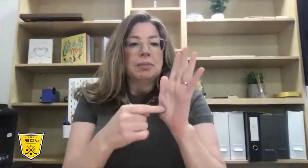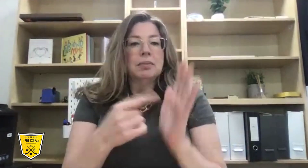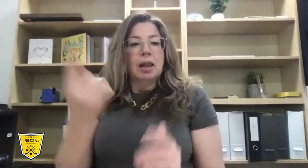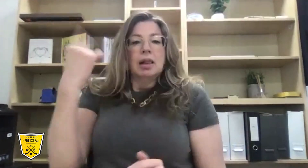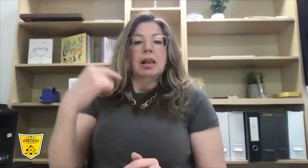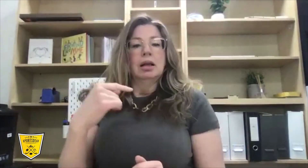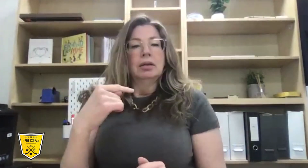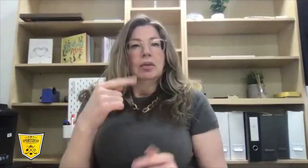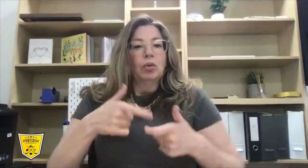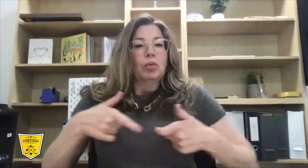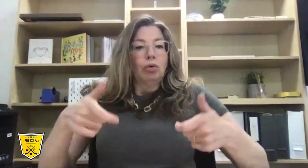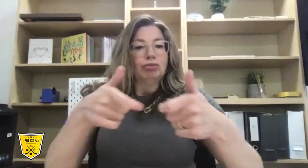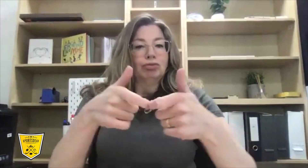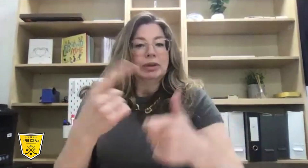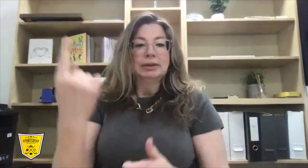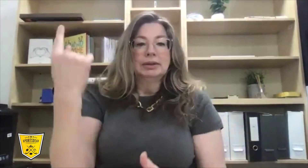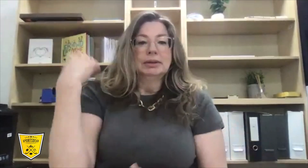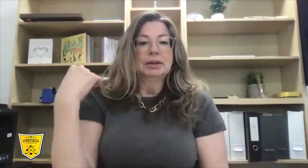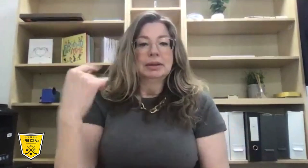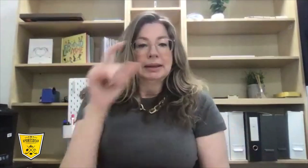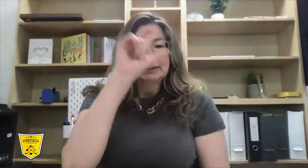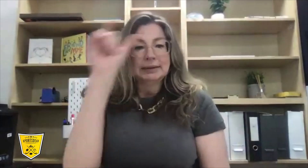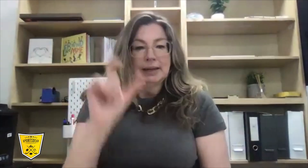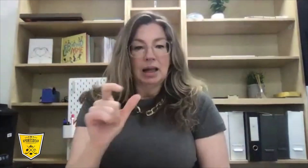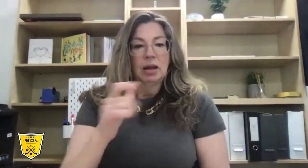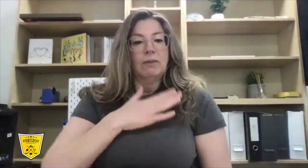from last year during ICSD Congress in Italy where